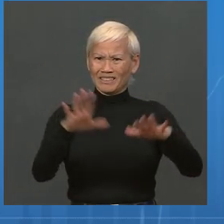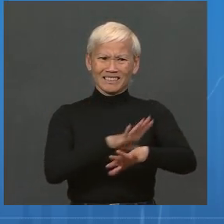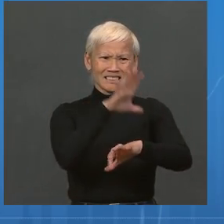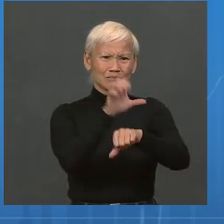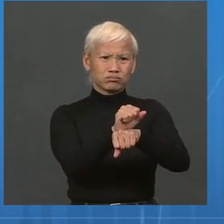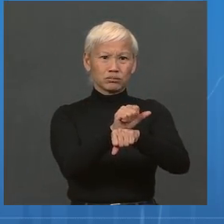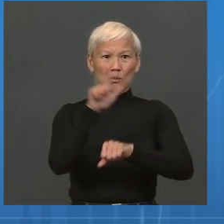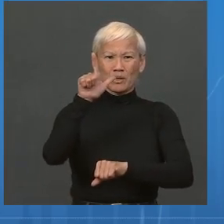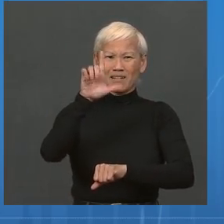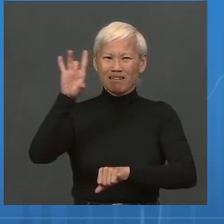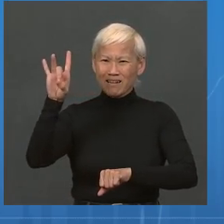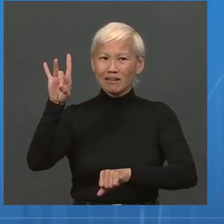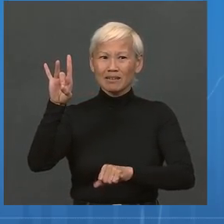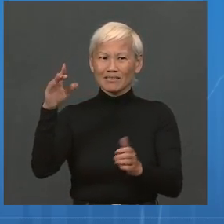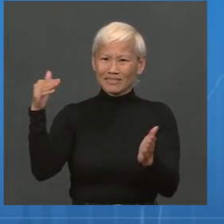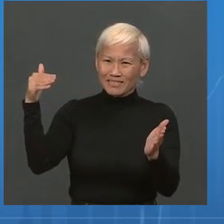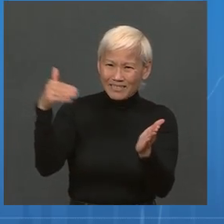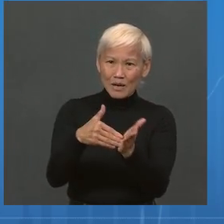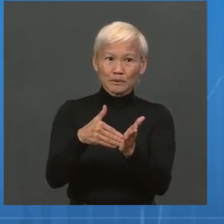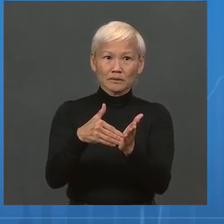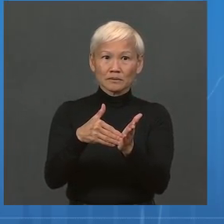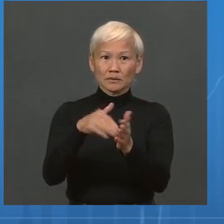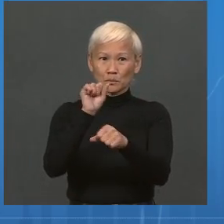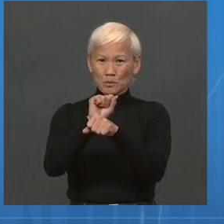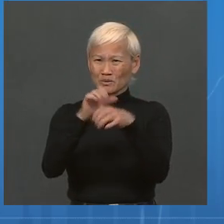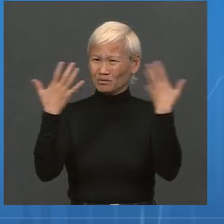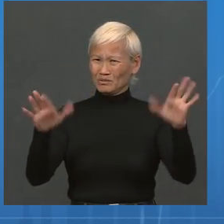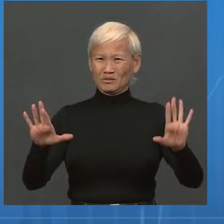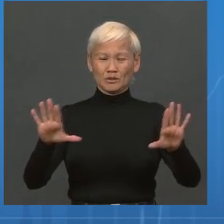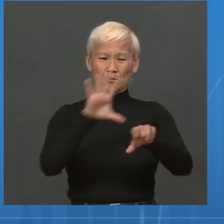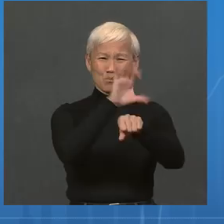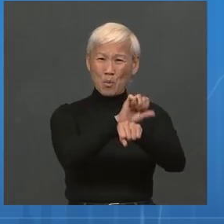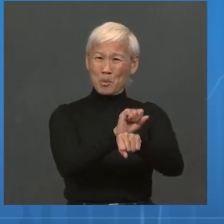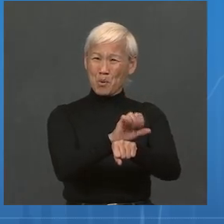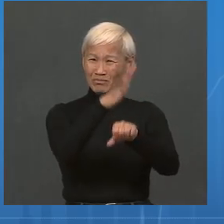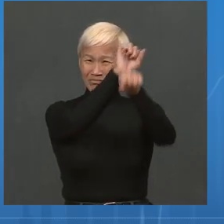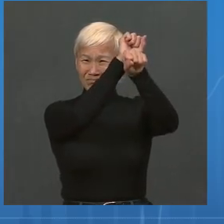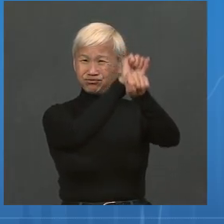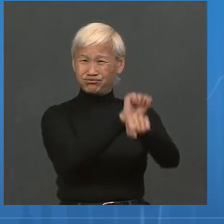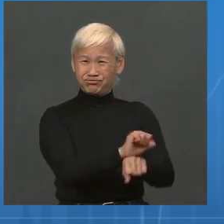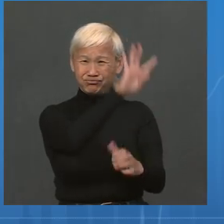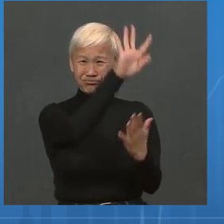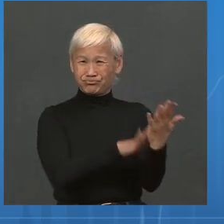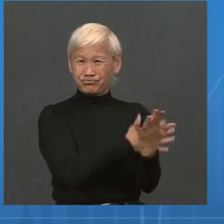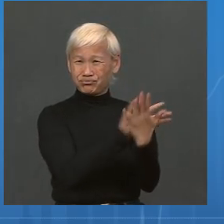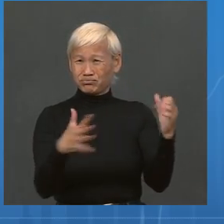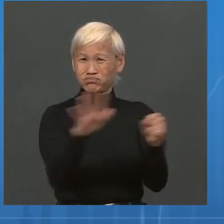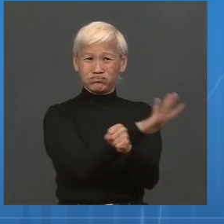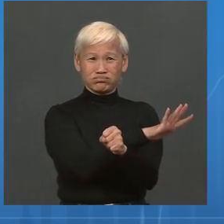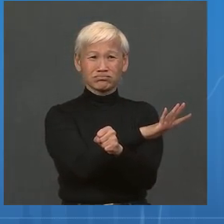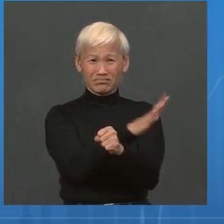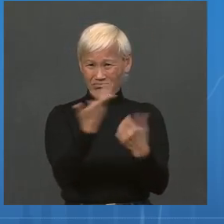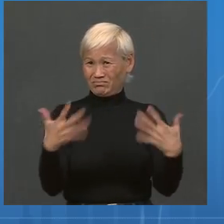held numerous town halls to educate the community, and is planning to partner with churches and schools to offer vaccination clinics